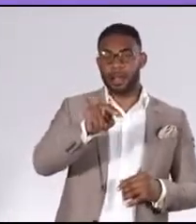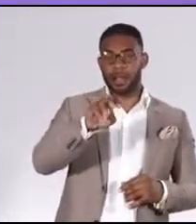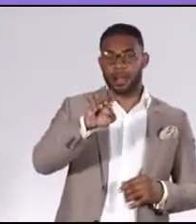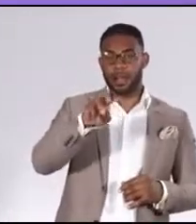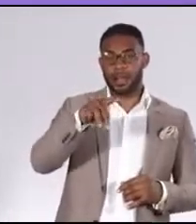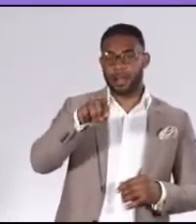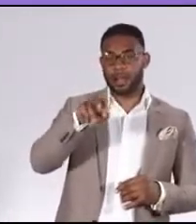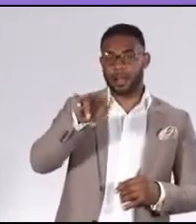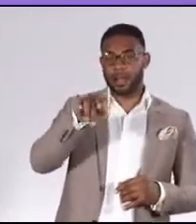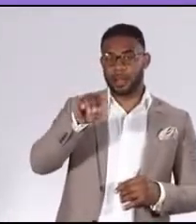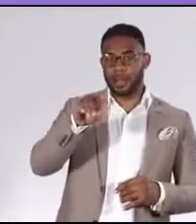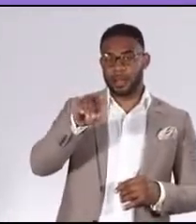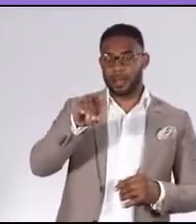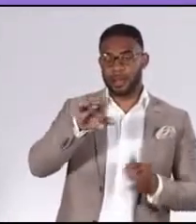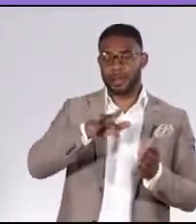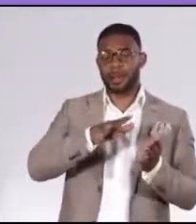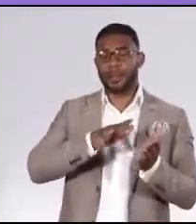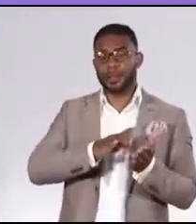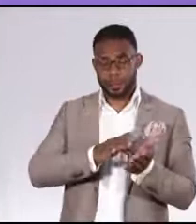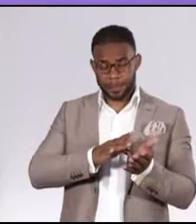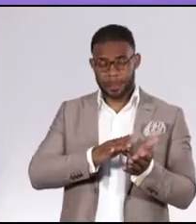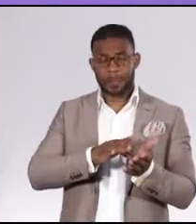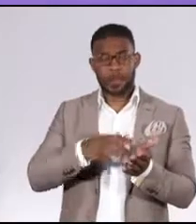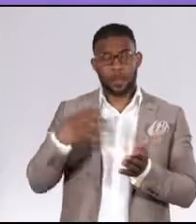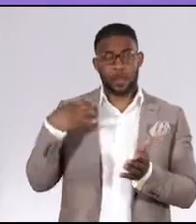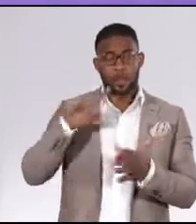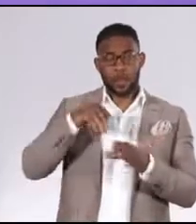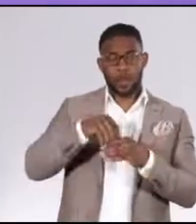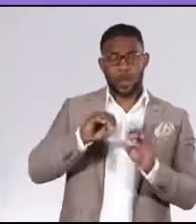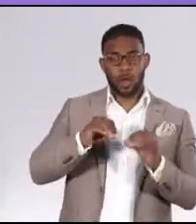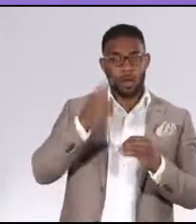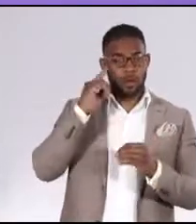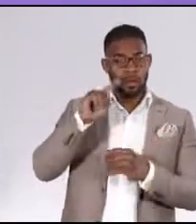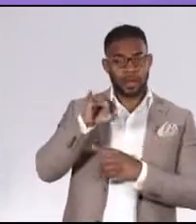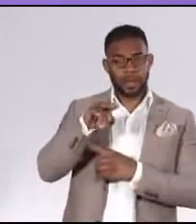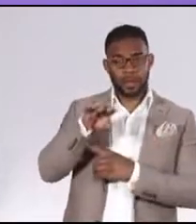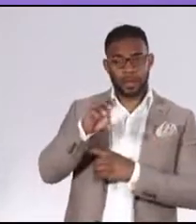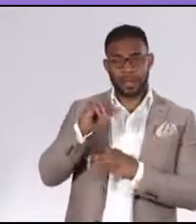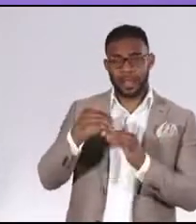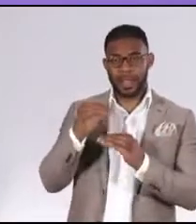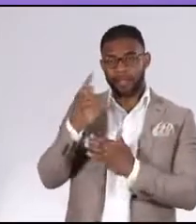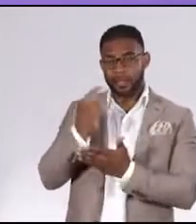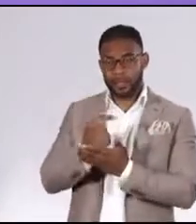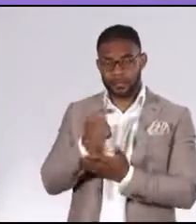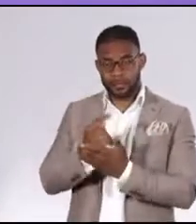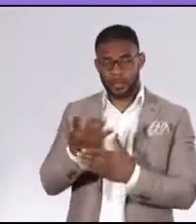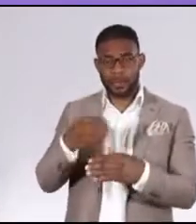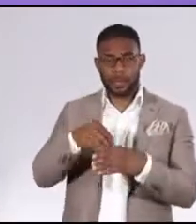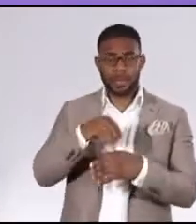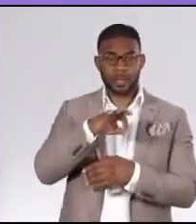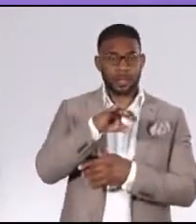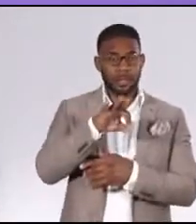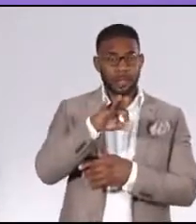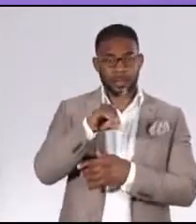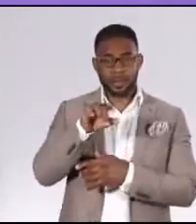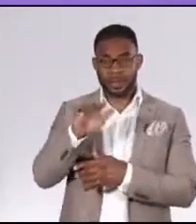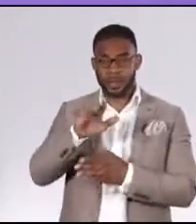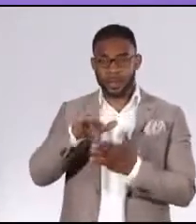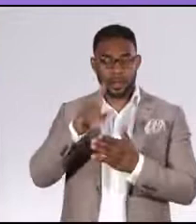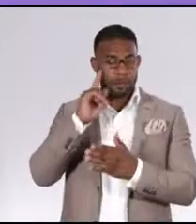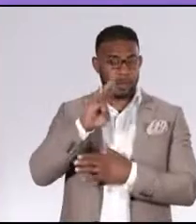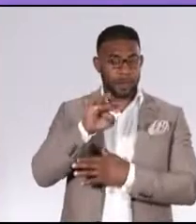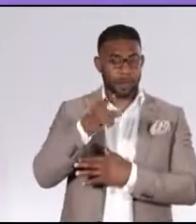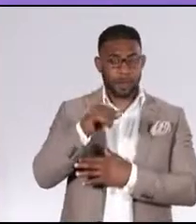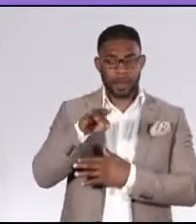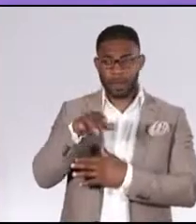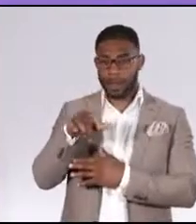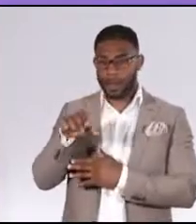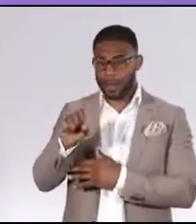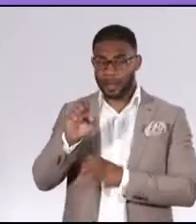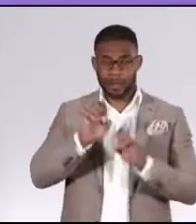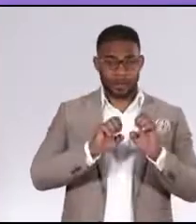medical officer within the office of tissues and advanced therapies within fda center for biological evaluation and research.